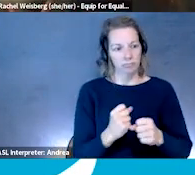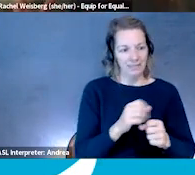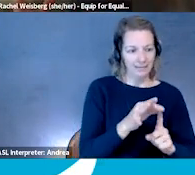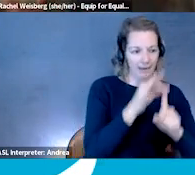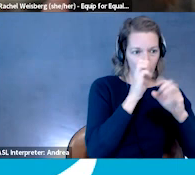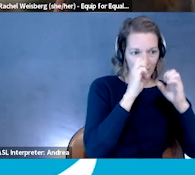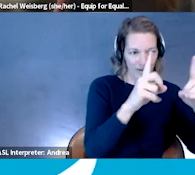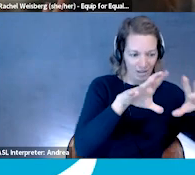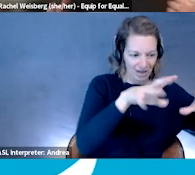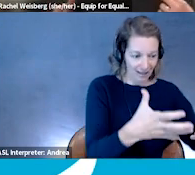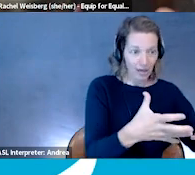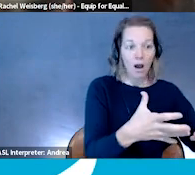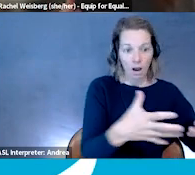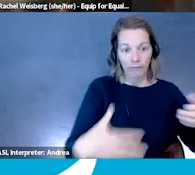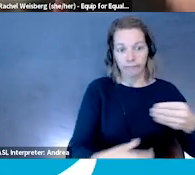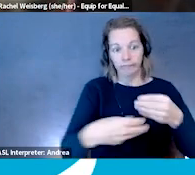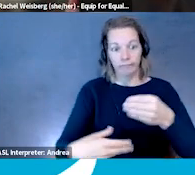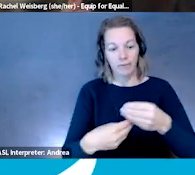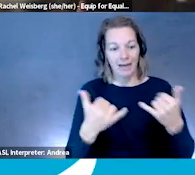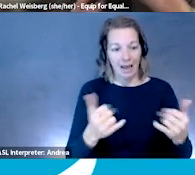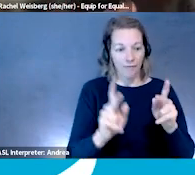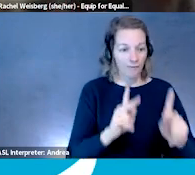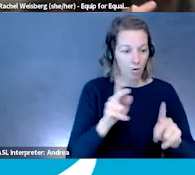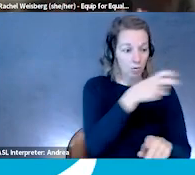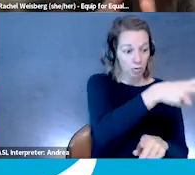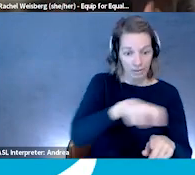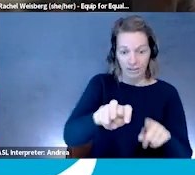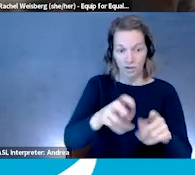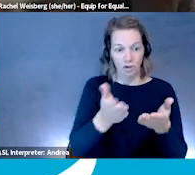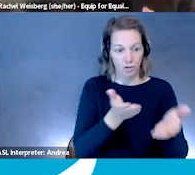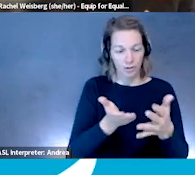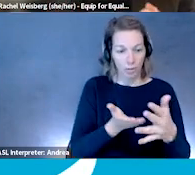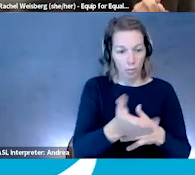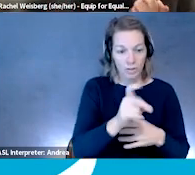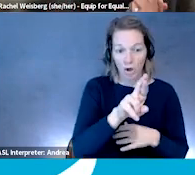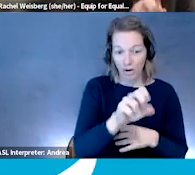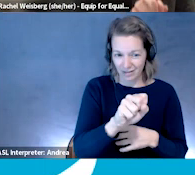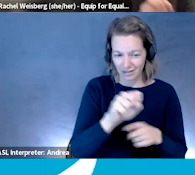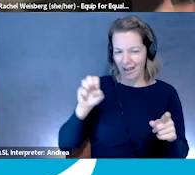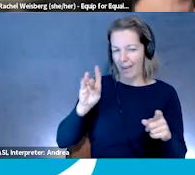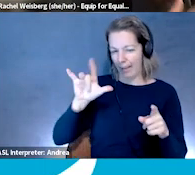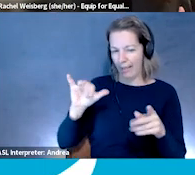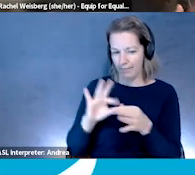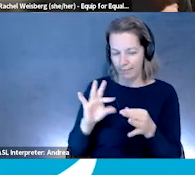PROVIDING FULL RANGE OF SERVICES FOR PEOPLE. SO, YOU KNOW, WE HAVE THIS ROBUST EDUCATION